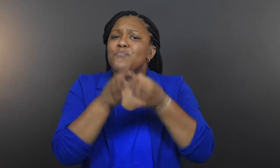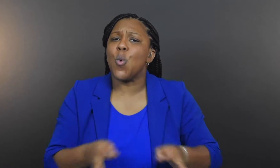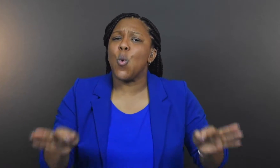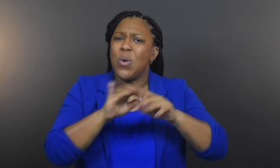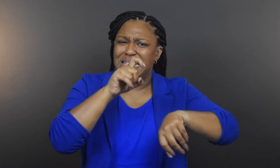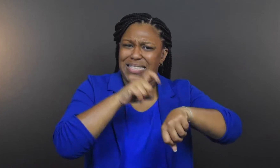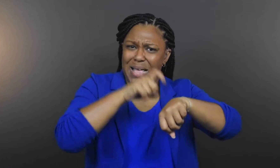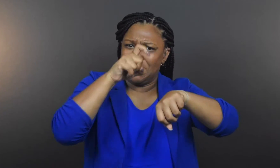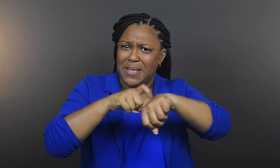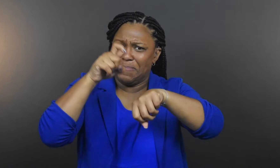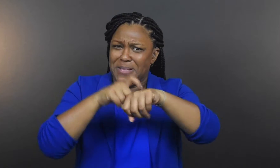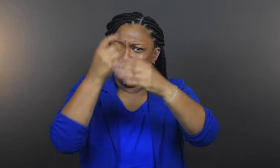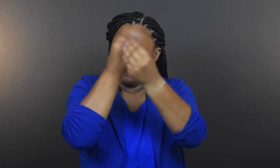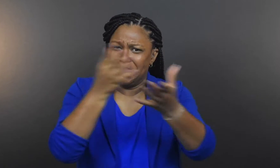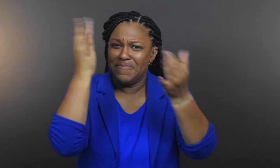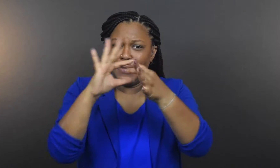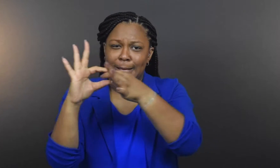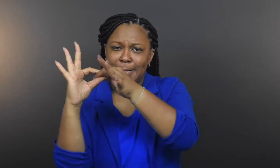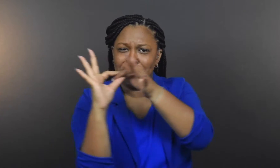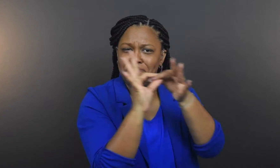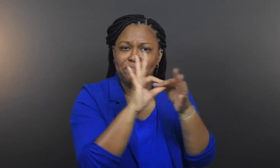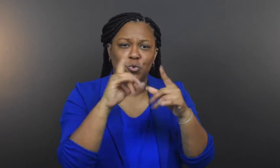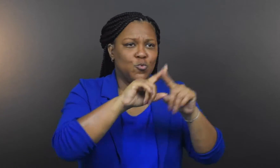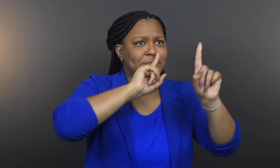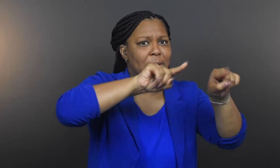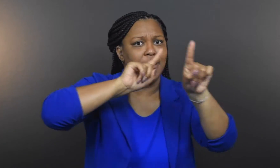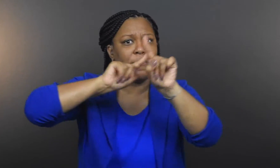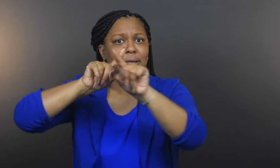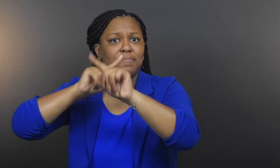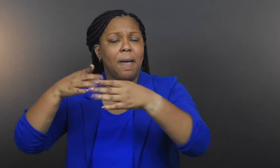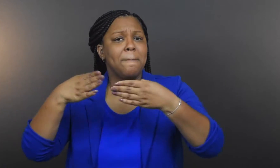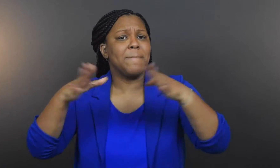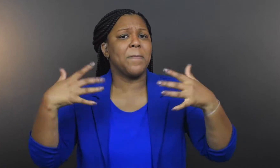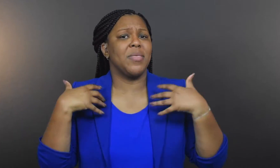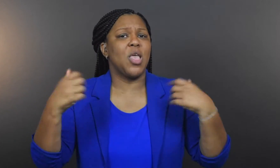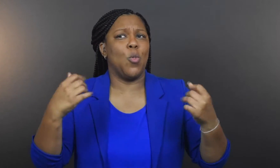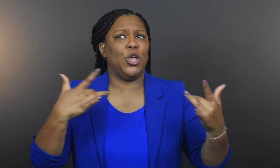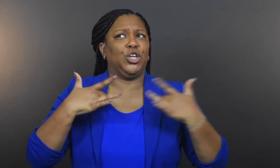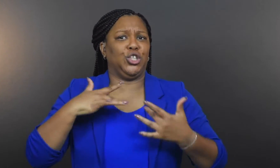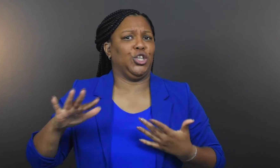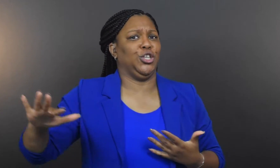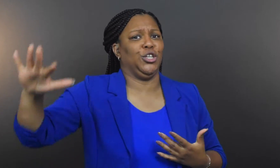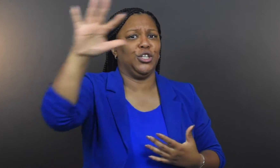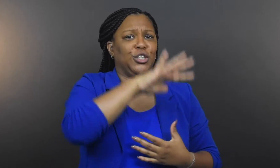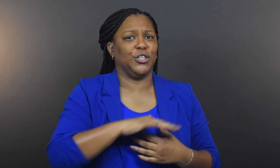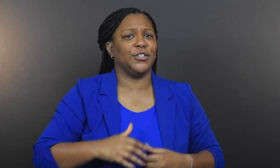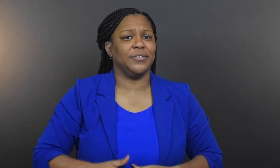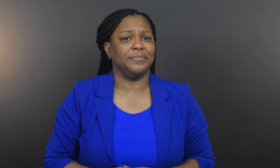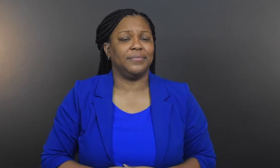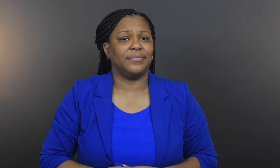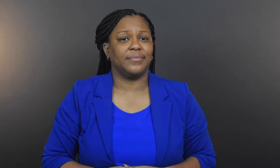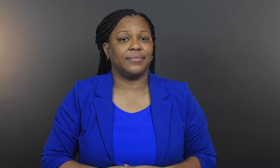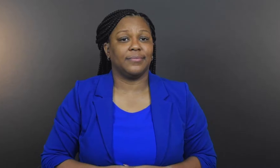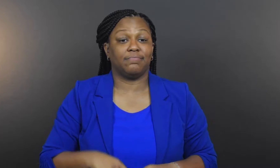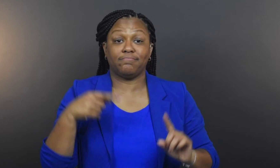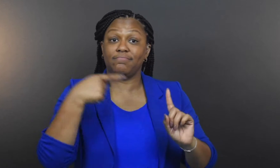understands the importance of a timely and coordinated response to public health concerns.